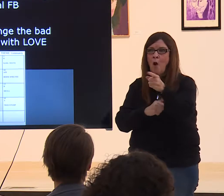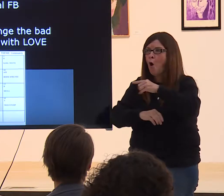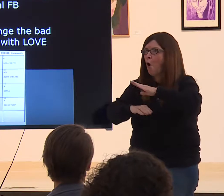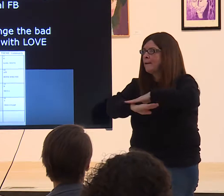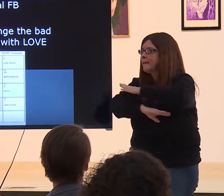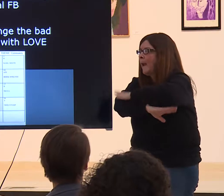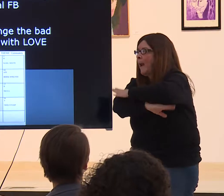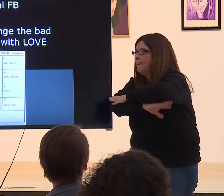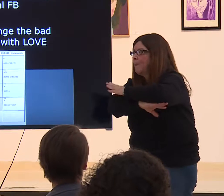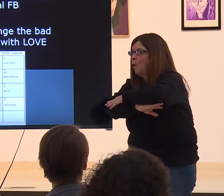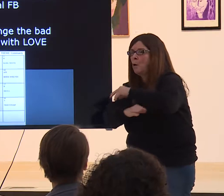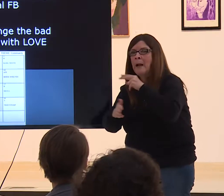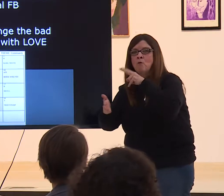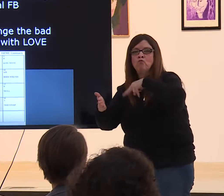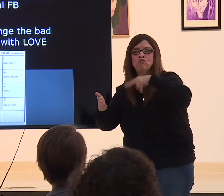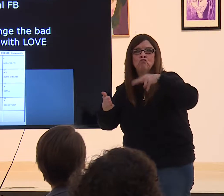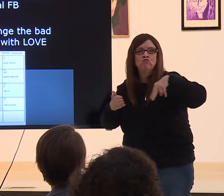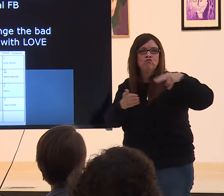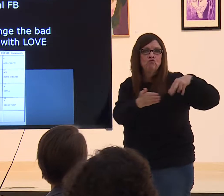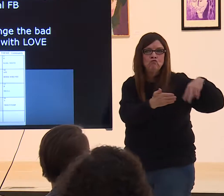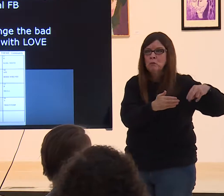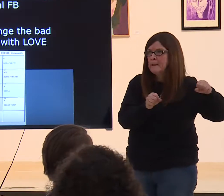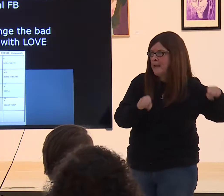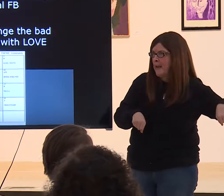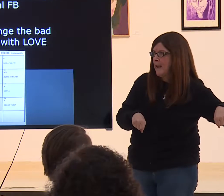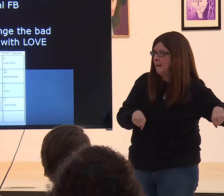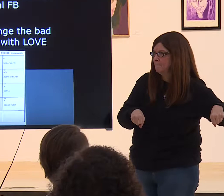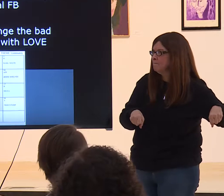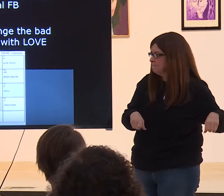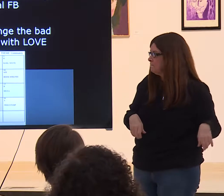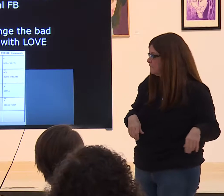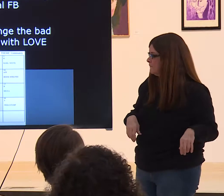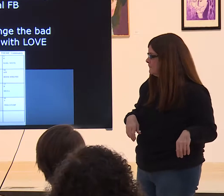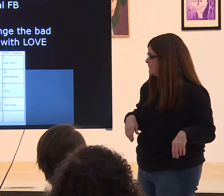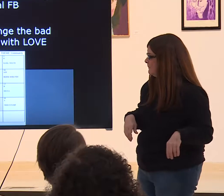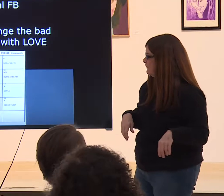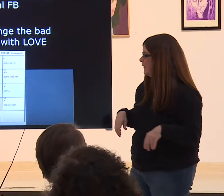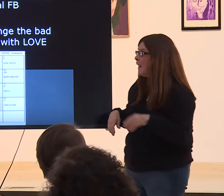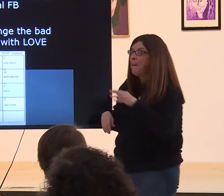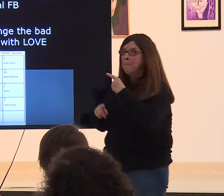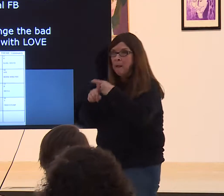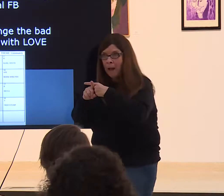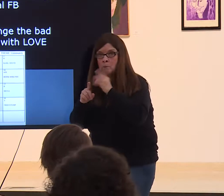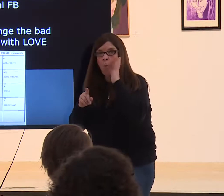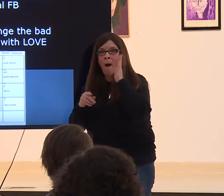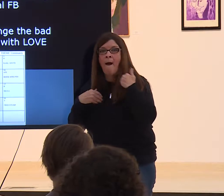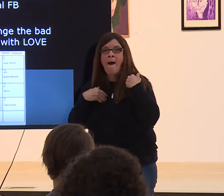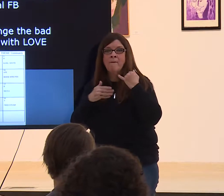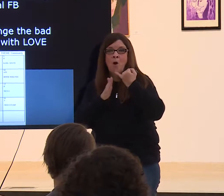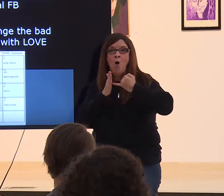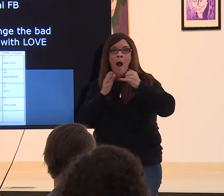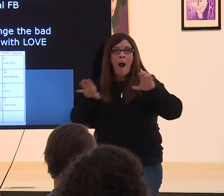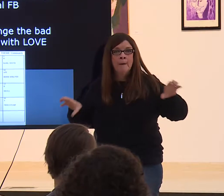Now, there is a paper that we'll be able to share with you that you'll be able to read more about the motifs if you would like to.